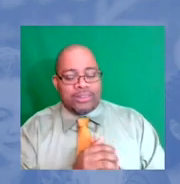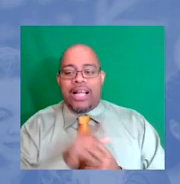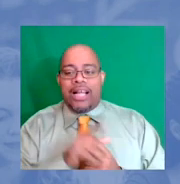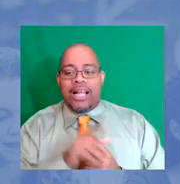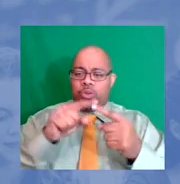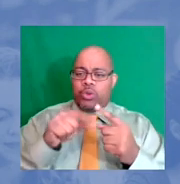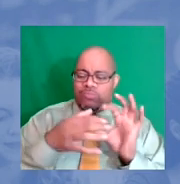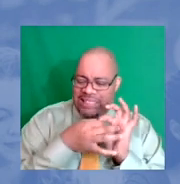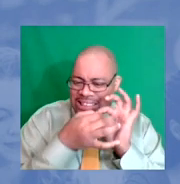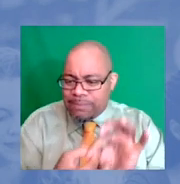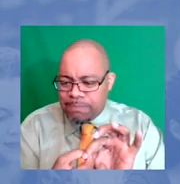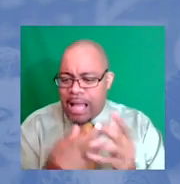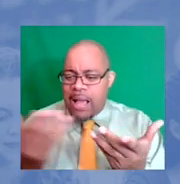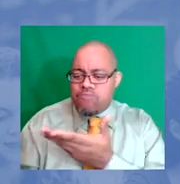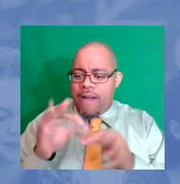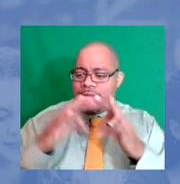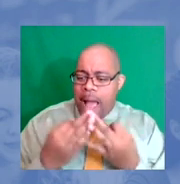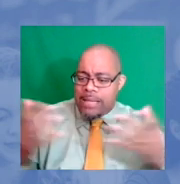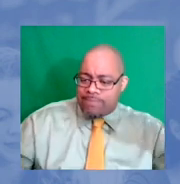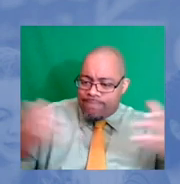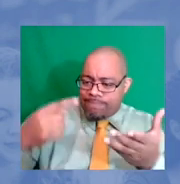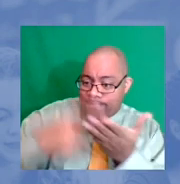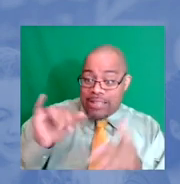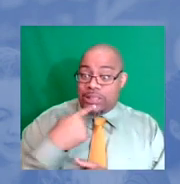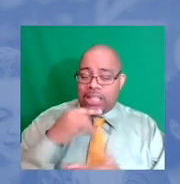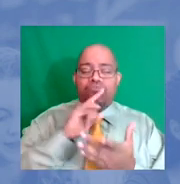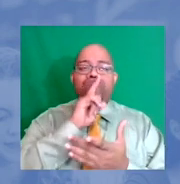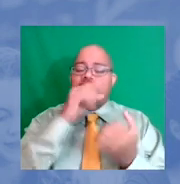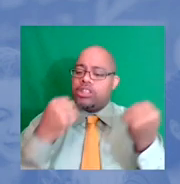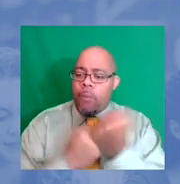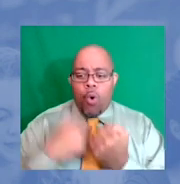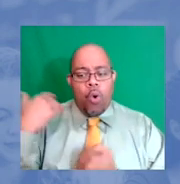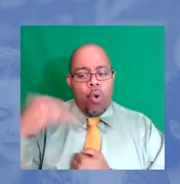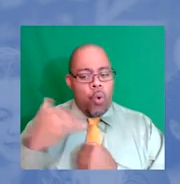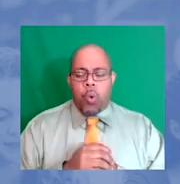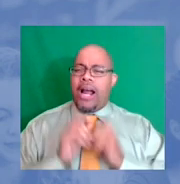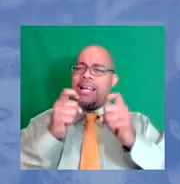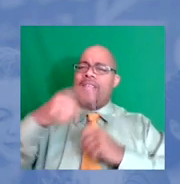BRING FAMILIES TO THE TABLE IS SO AFFIRMING AND GIVING THEM THE SUPPORTS THEY NEED SO